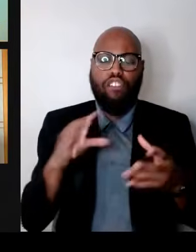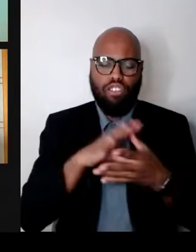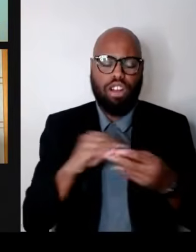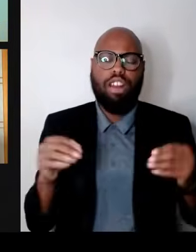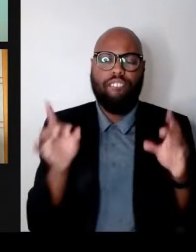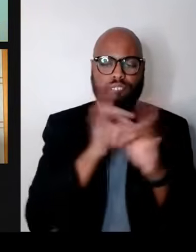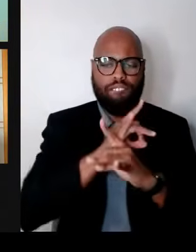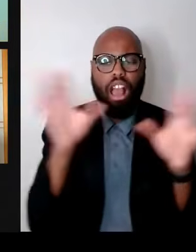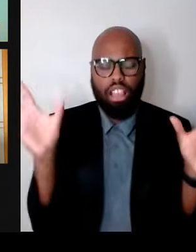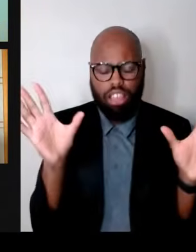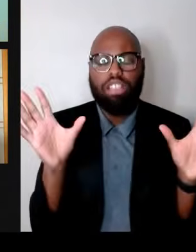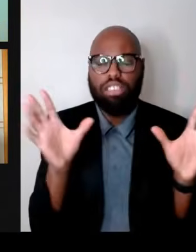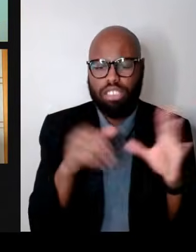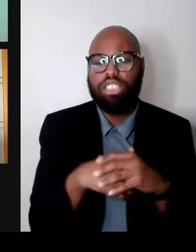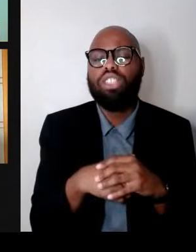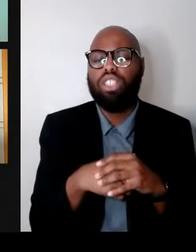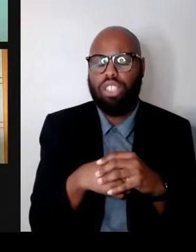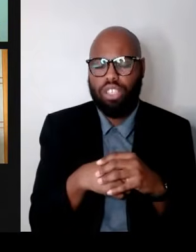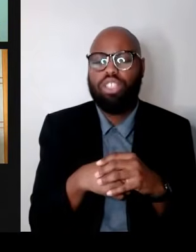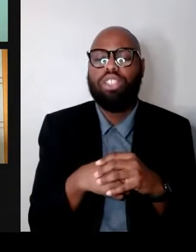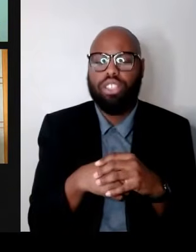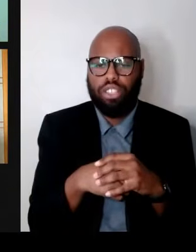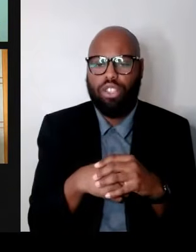which precedes and enables